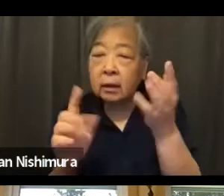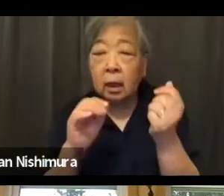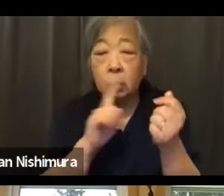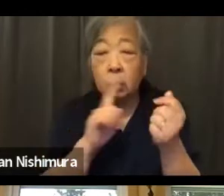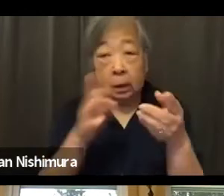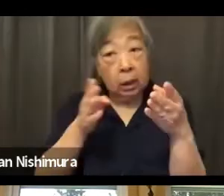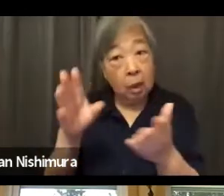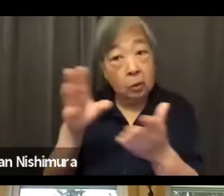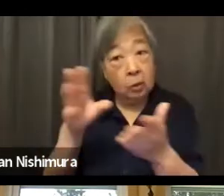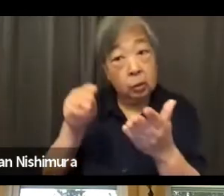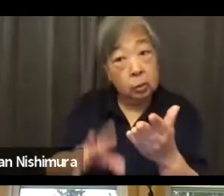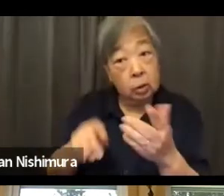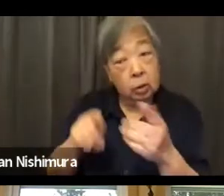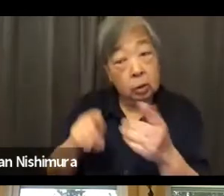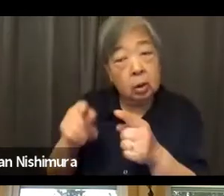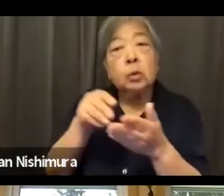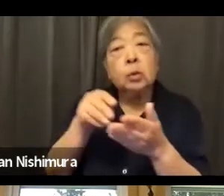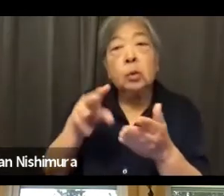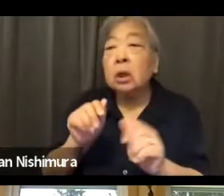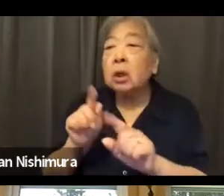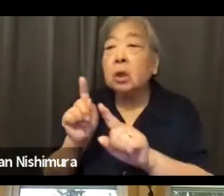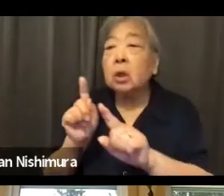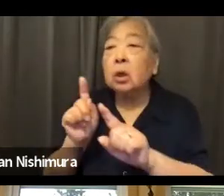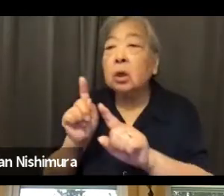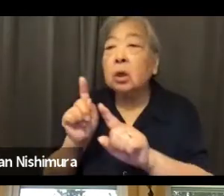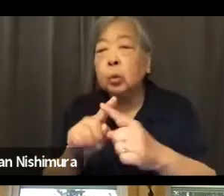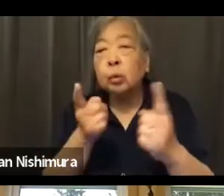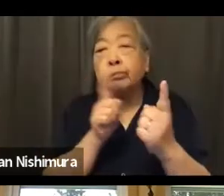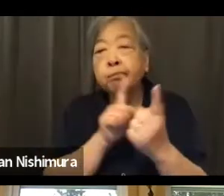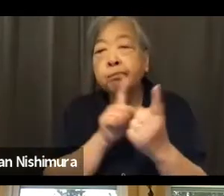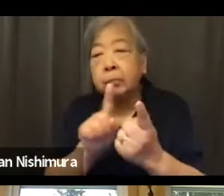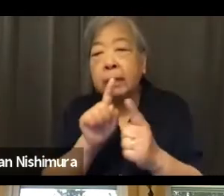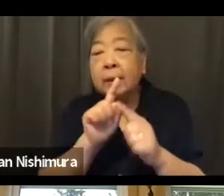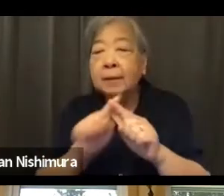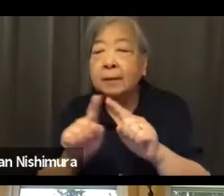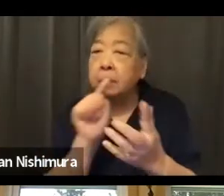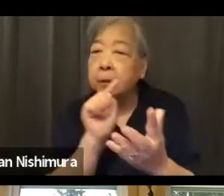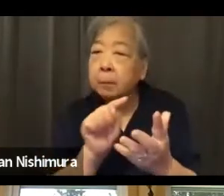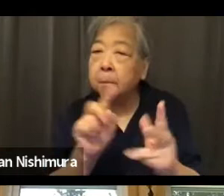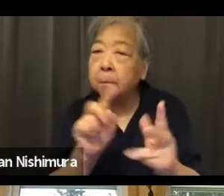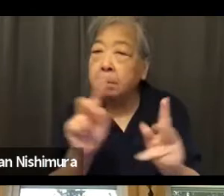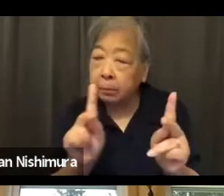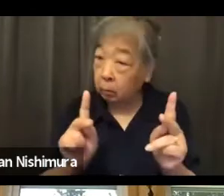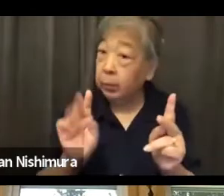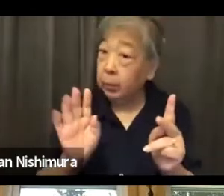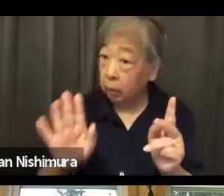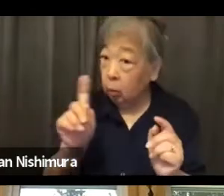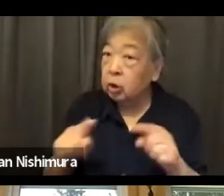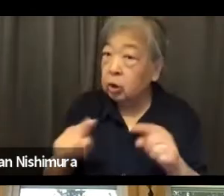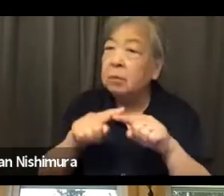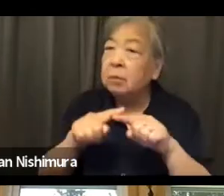to also go to various individuals with questions they may have based on their level of comfort.